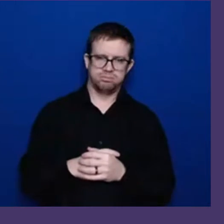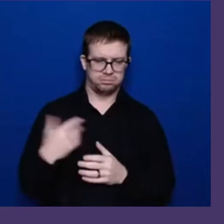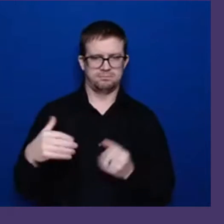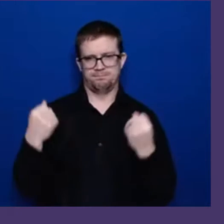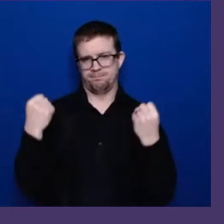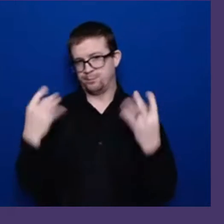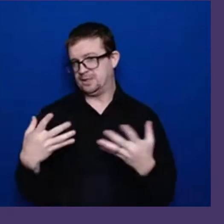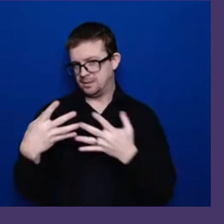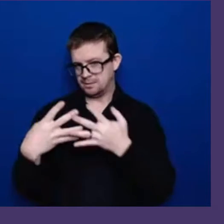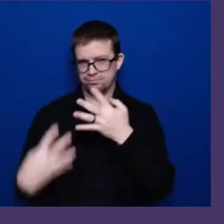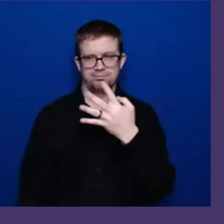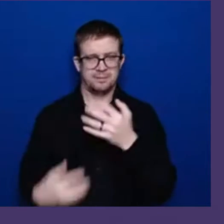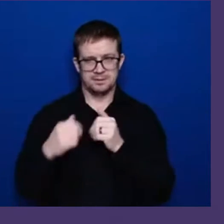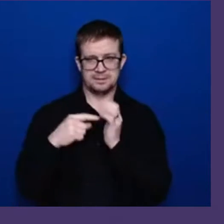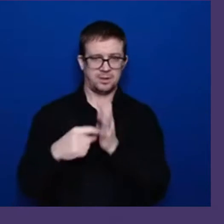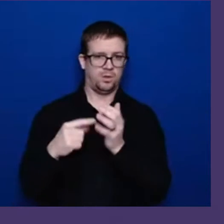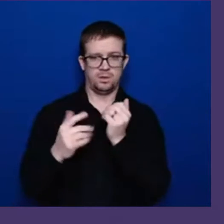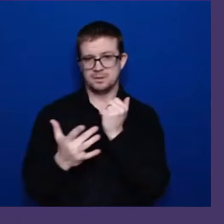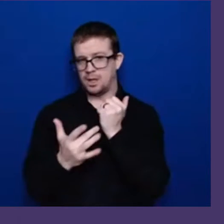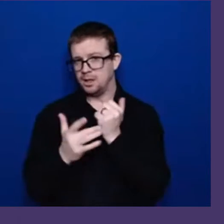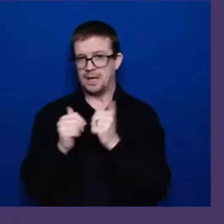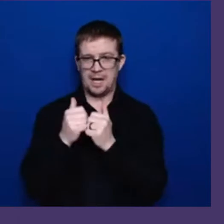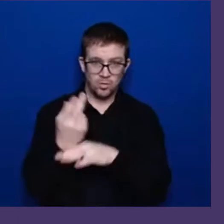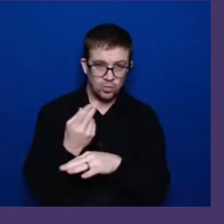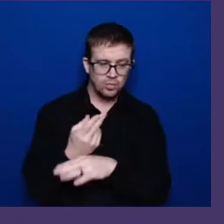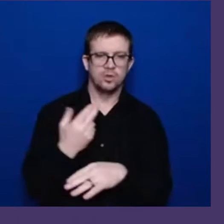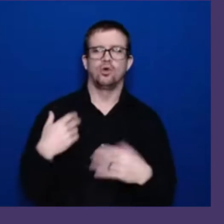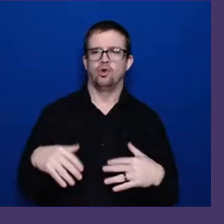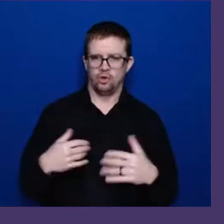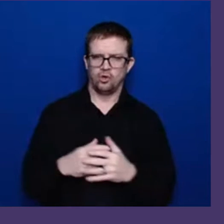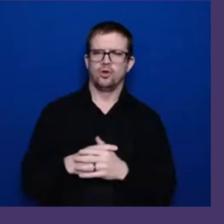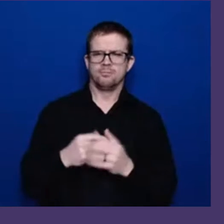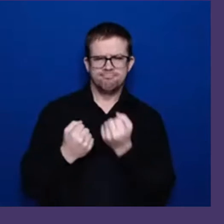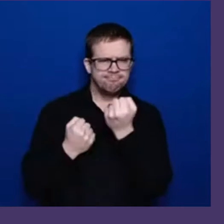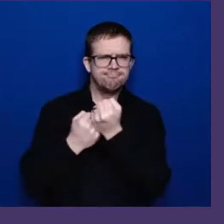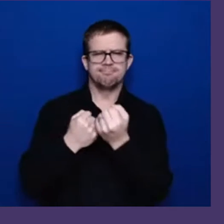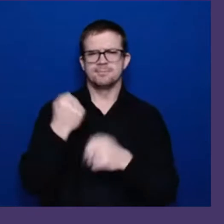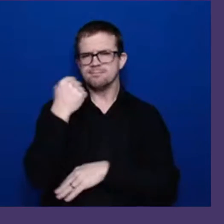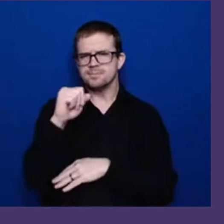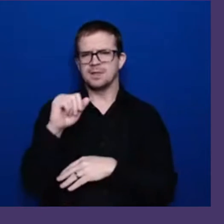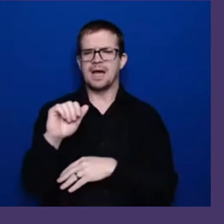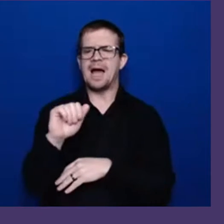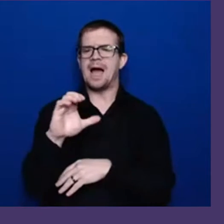activism in both the intersectionality, disability community.